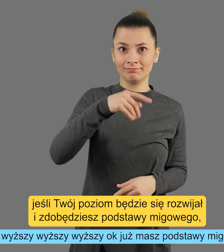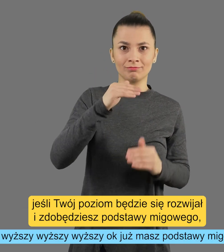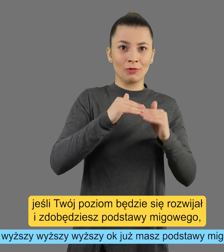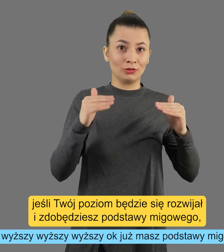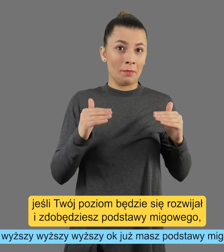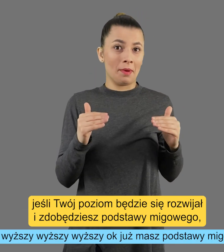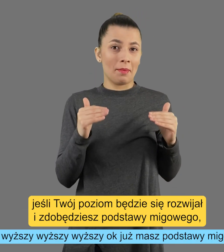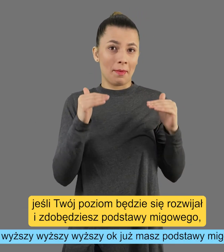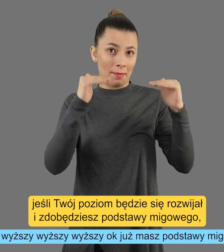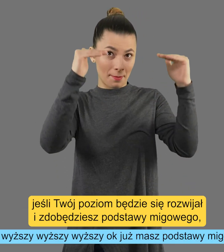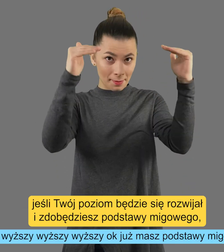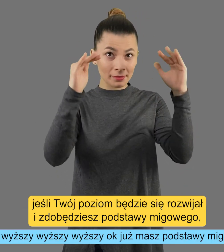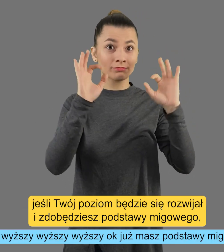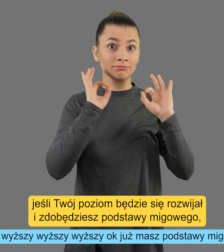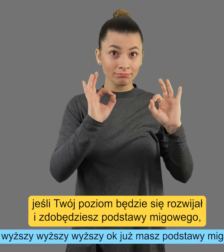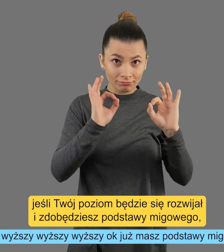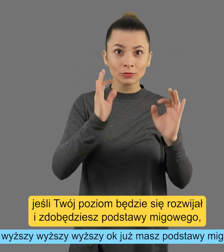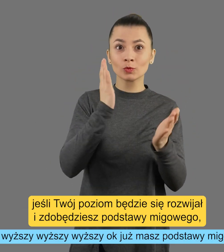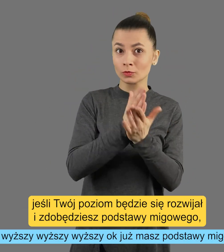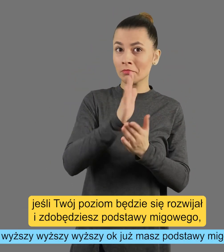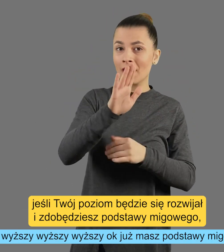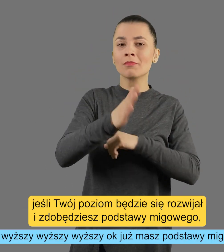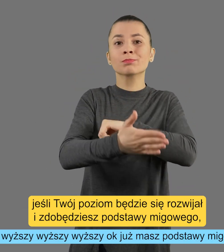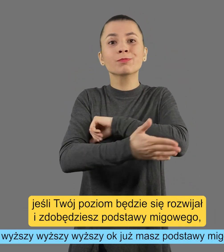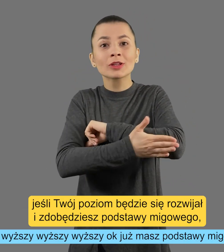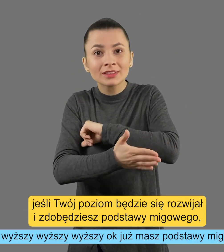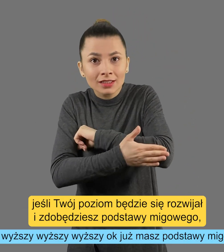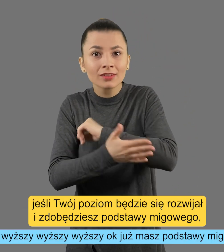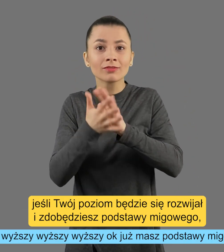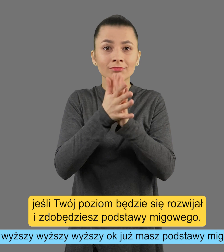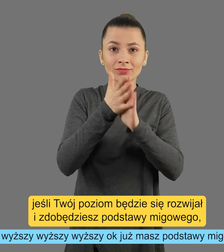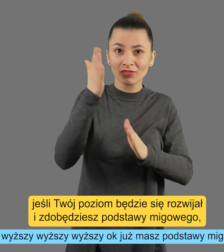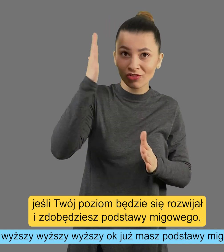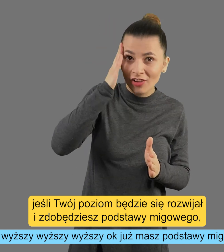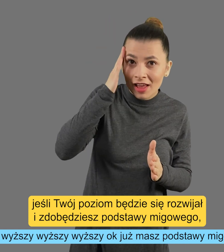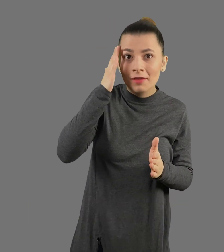if your level will develop and you will get the basics of sign language,